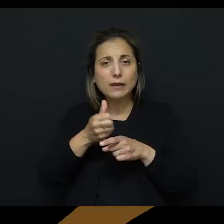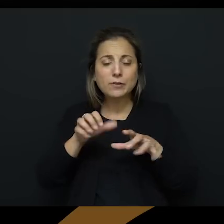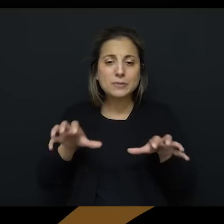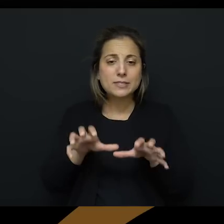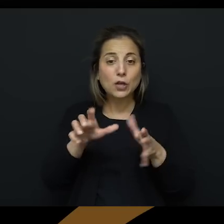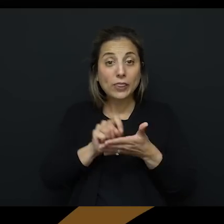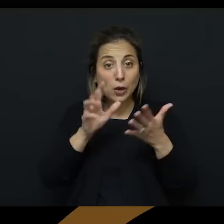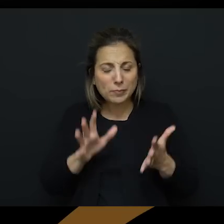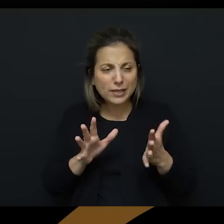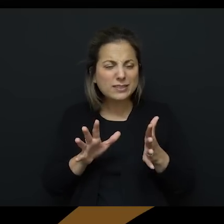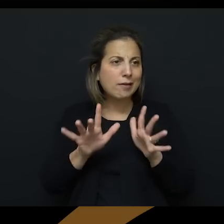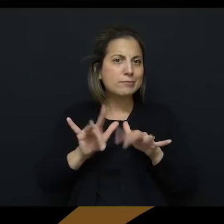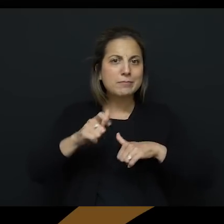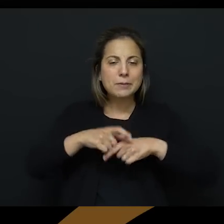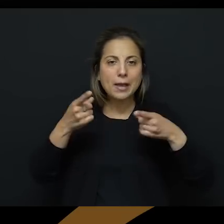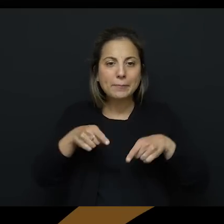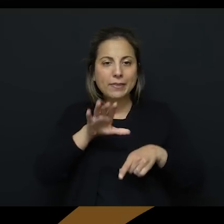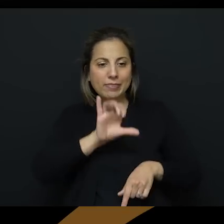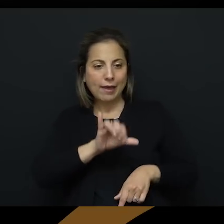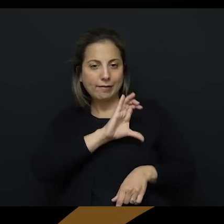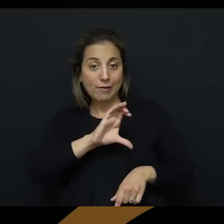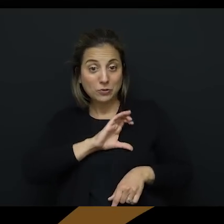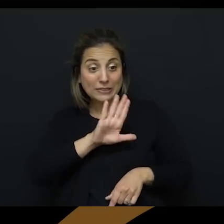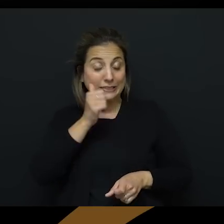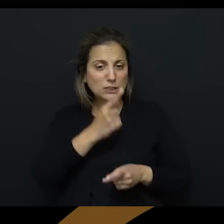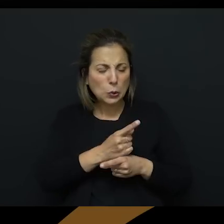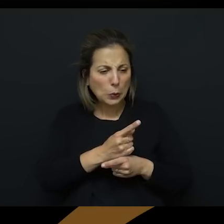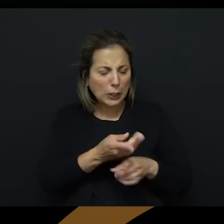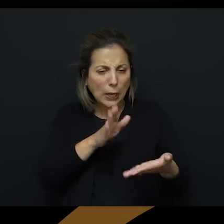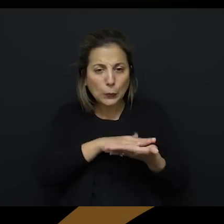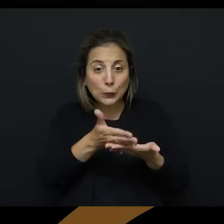his sister would make his meals and put them in the fridge or freezer for him.